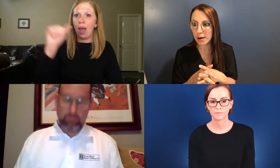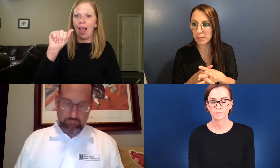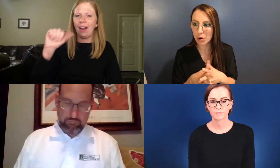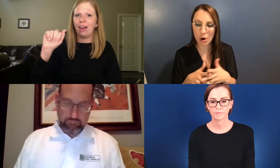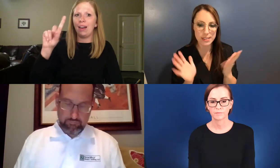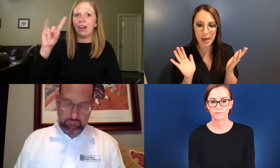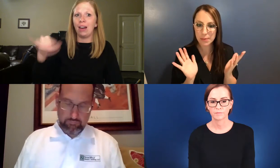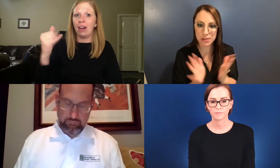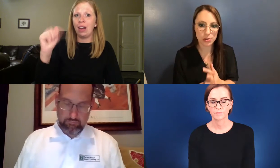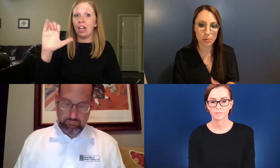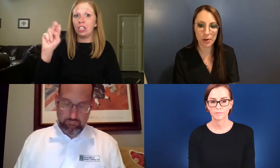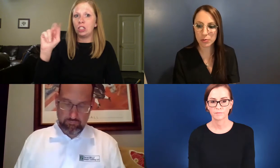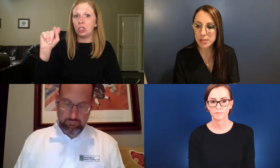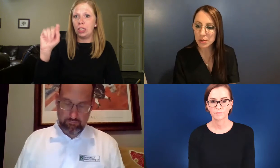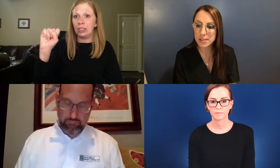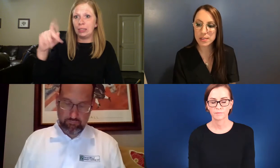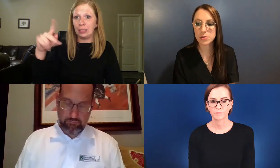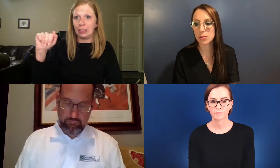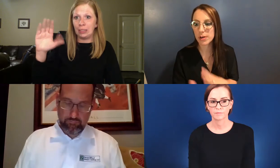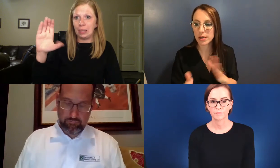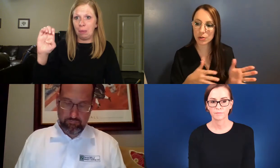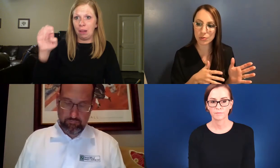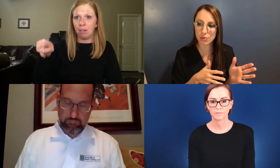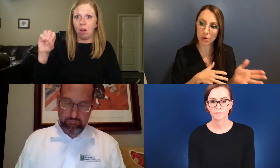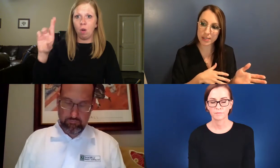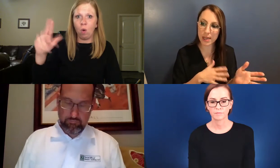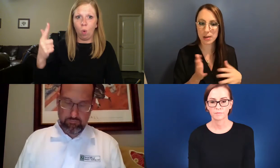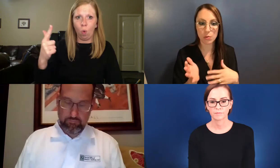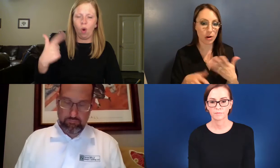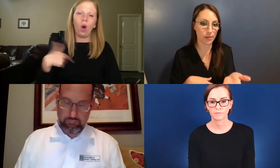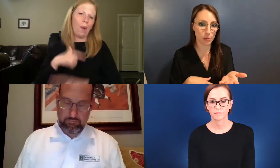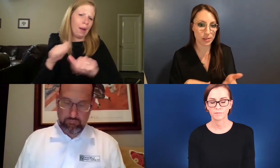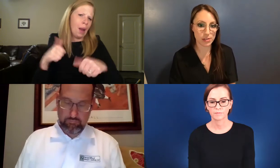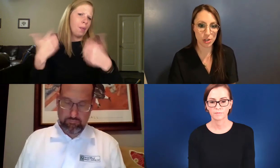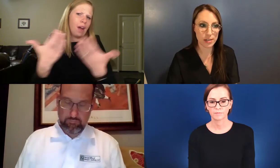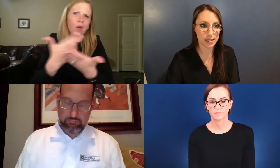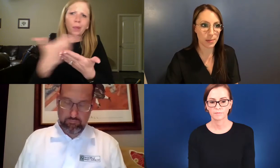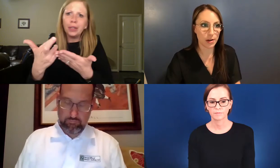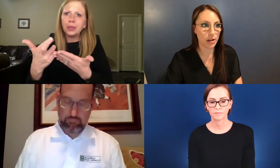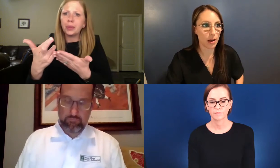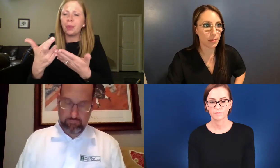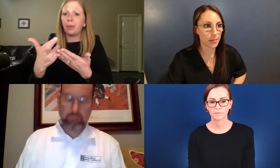we're always happy to provide resources or direct you towards Ed, or if Ed wants to share his email,